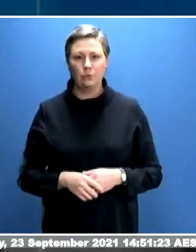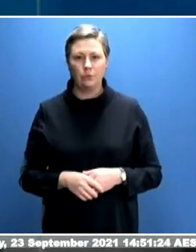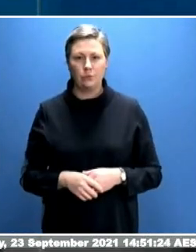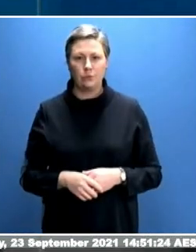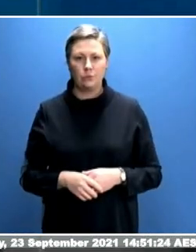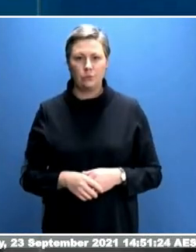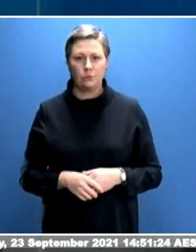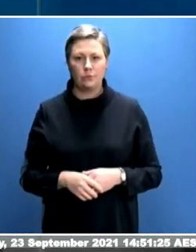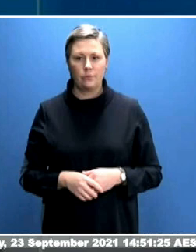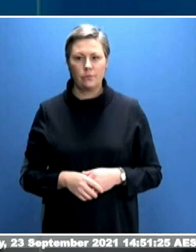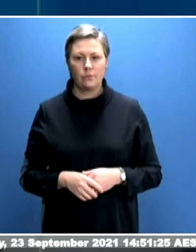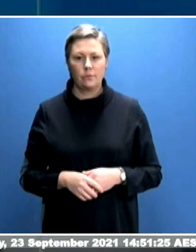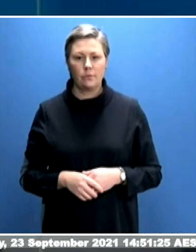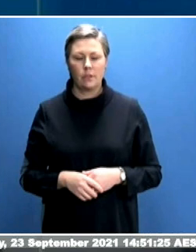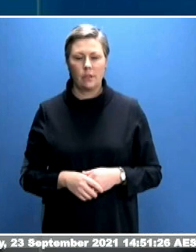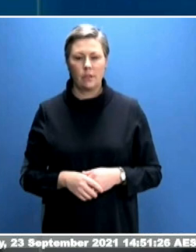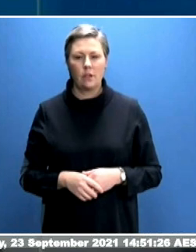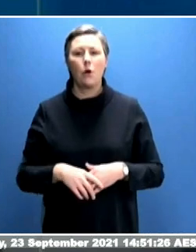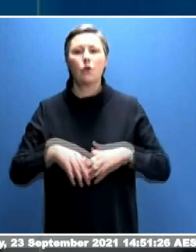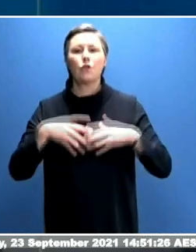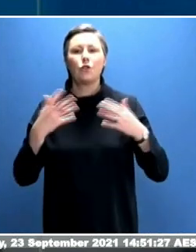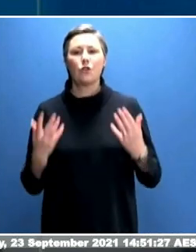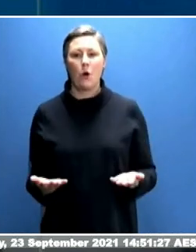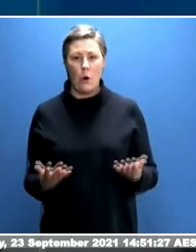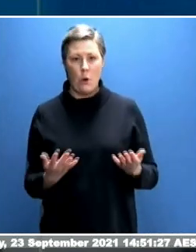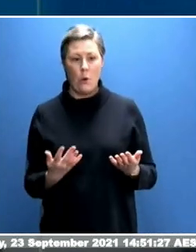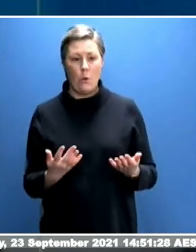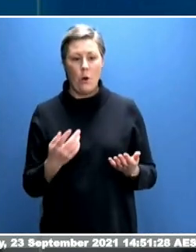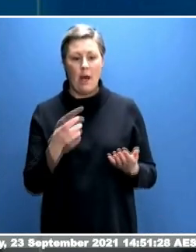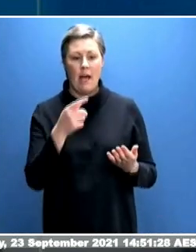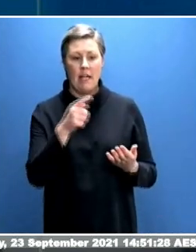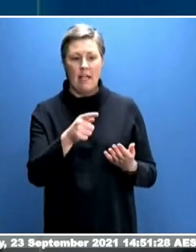One of the points that Mr Espie raised earlier on behalf of NAAJA, and by